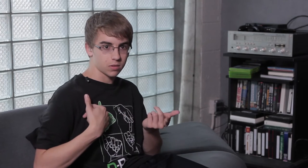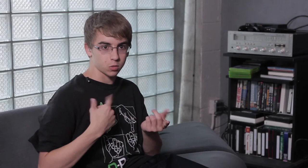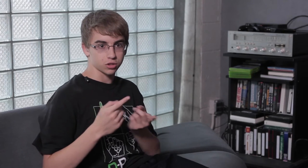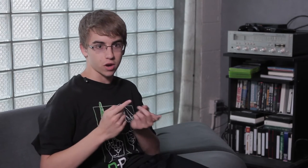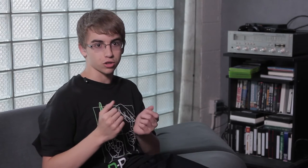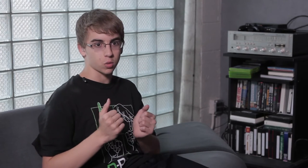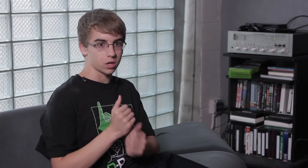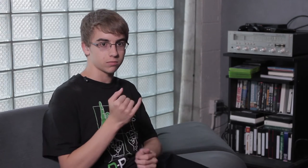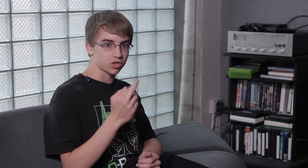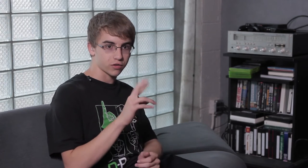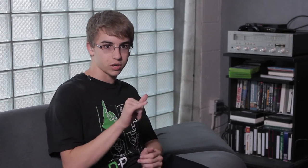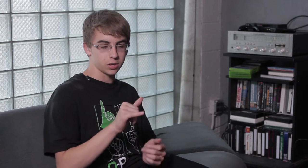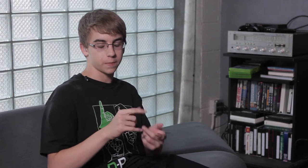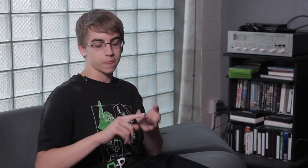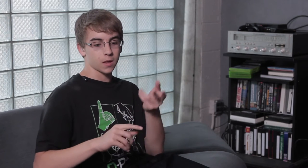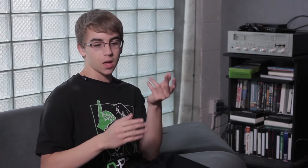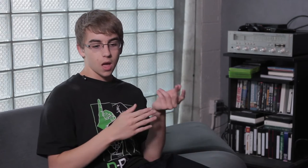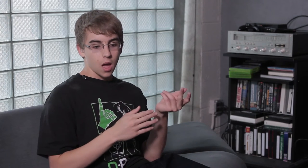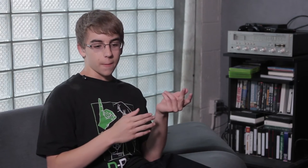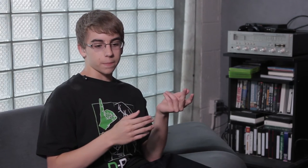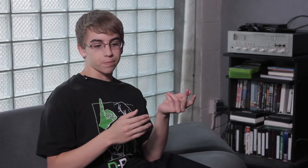I was a director with Jeffery.